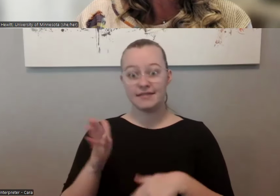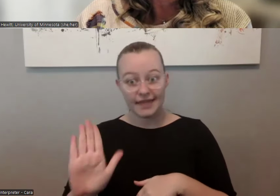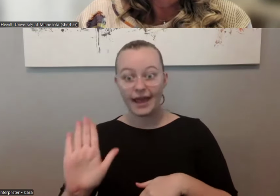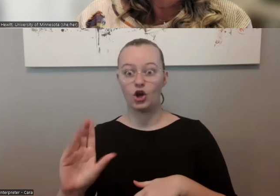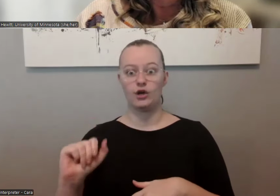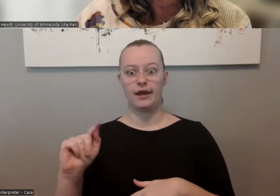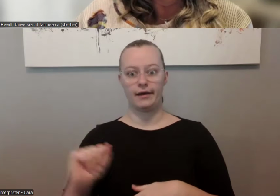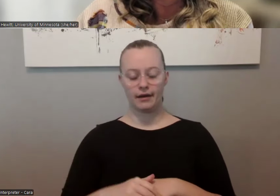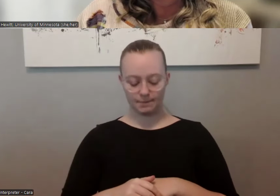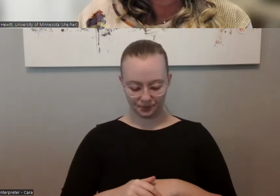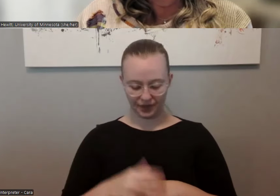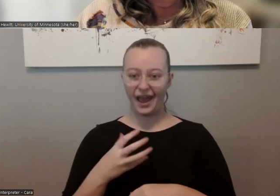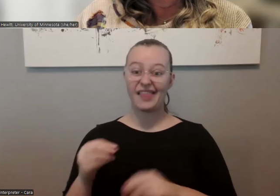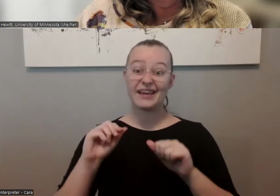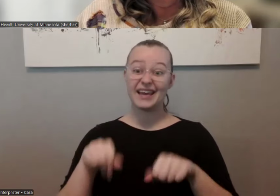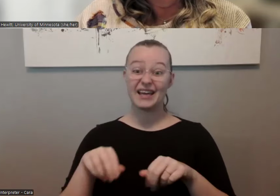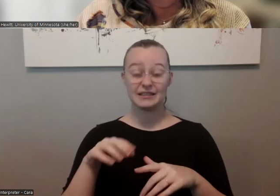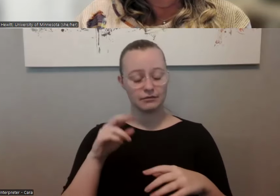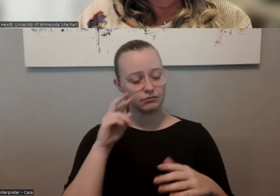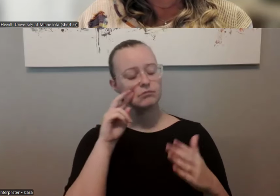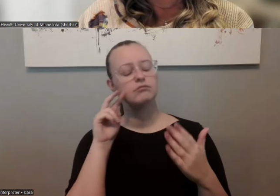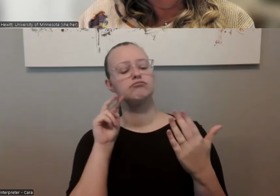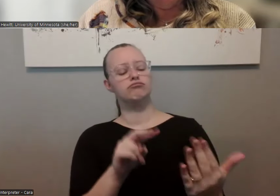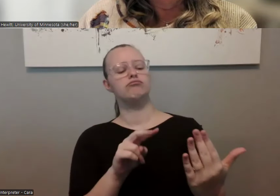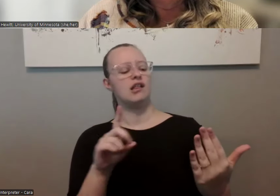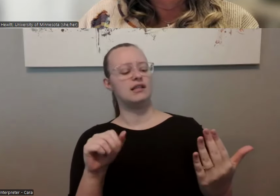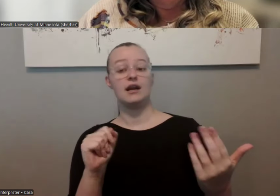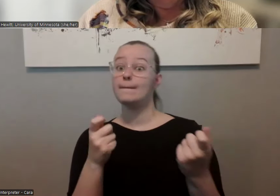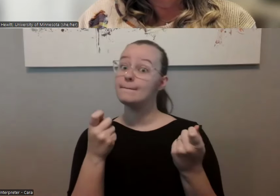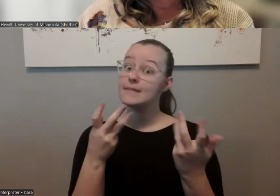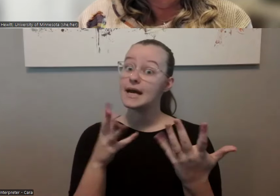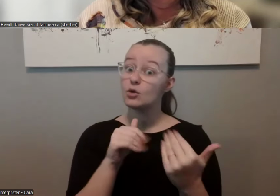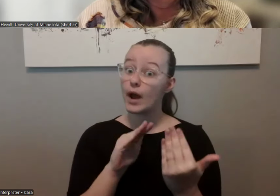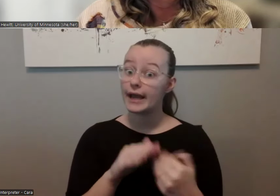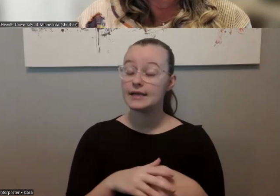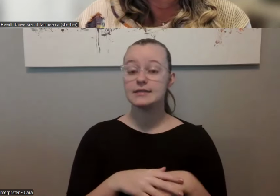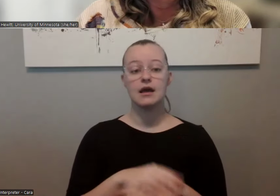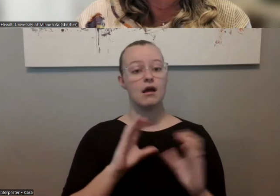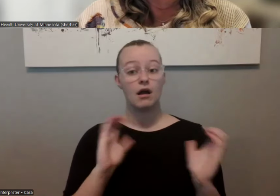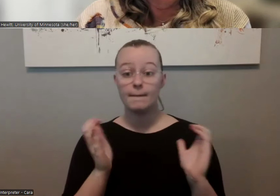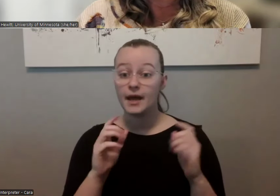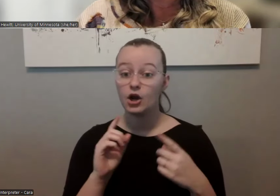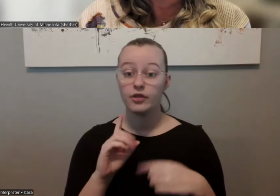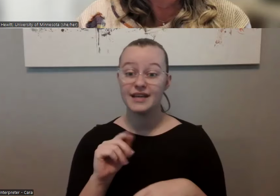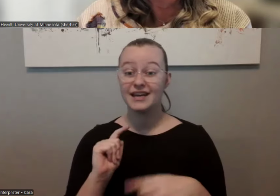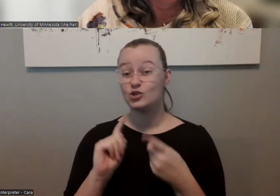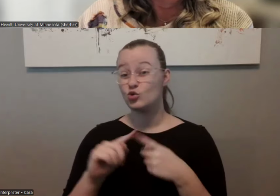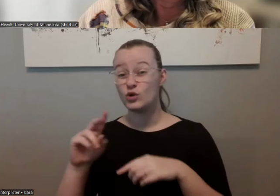data and they can look at that data in multiple ways and compare it to national